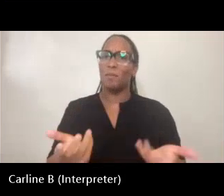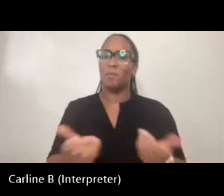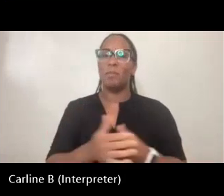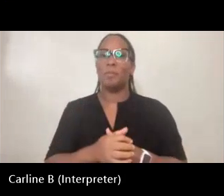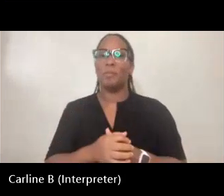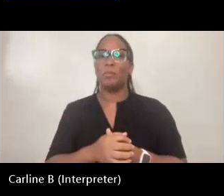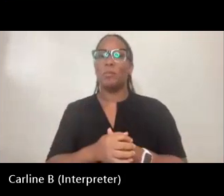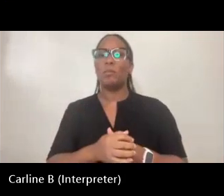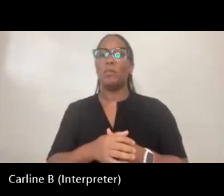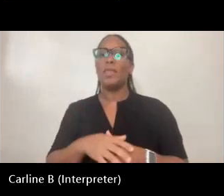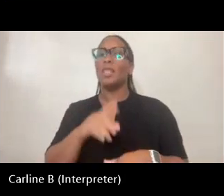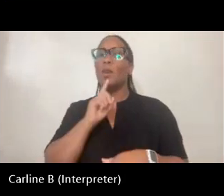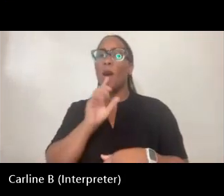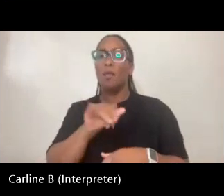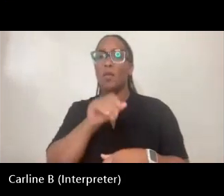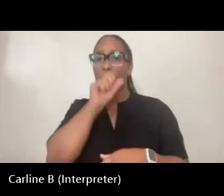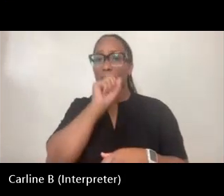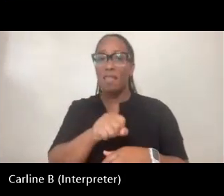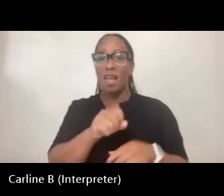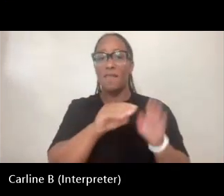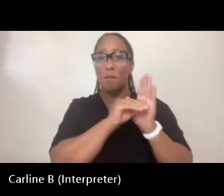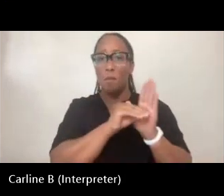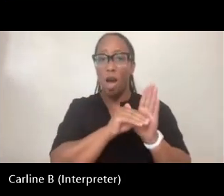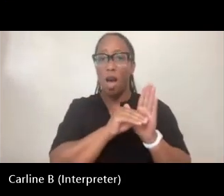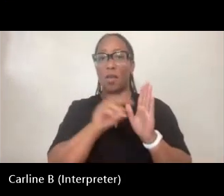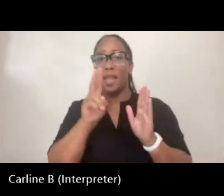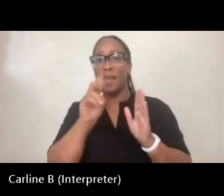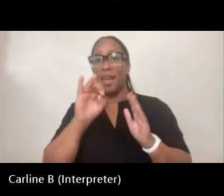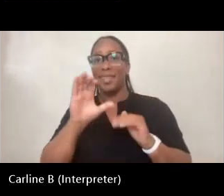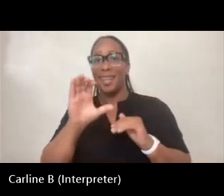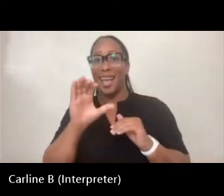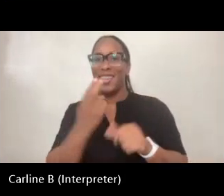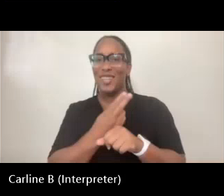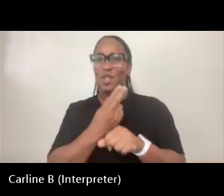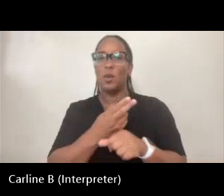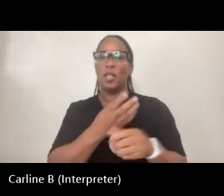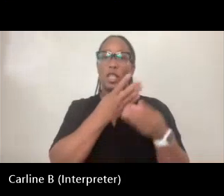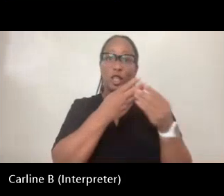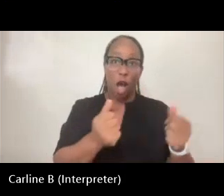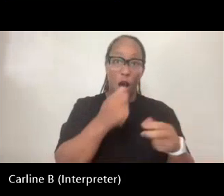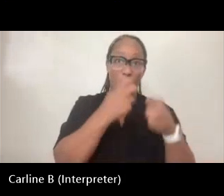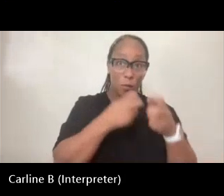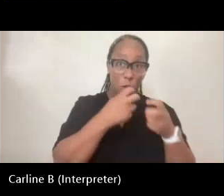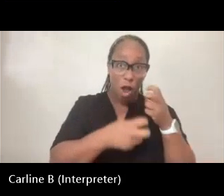And I really I just. I really love the the model that Vitalik is using to to solve a problem through a